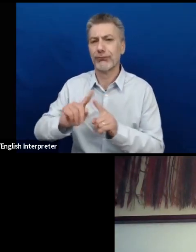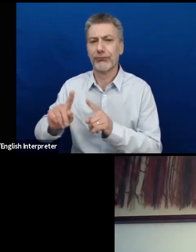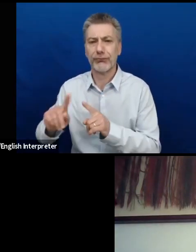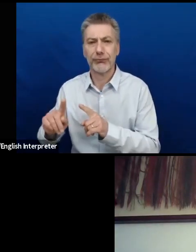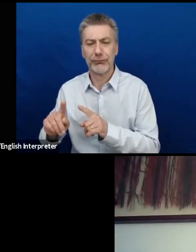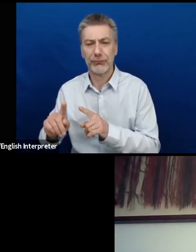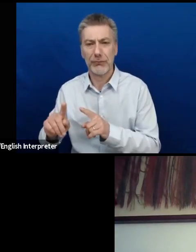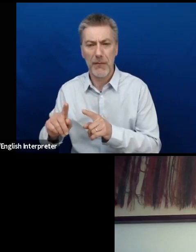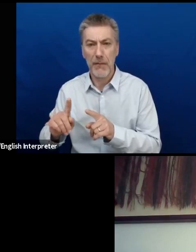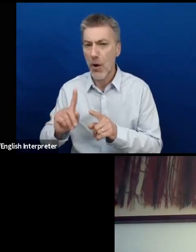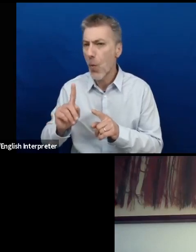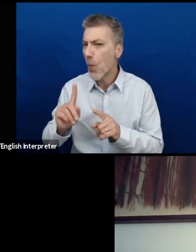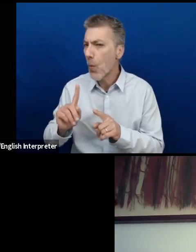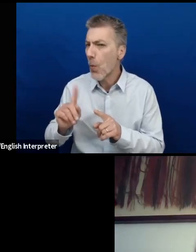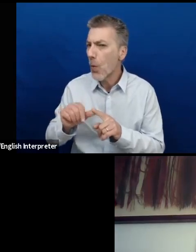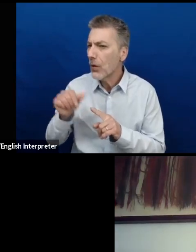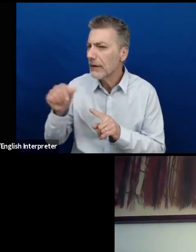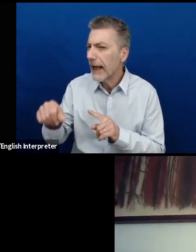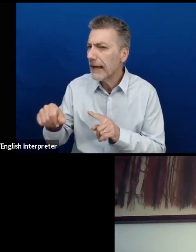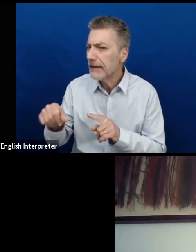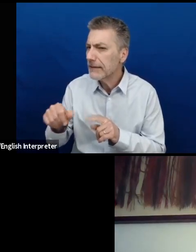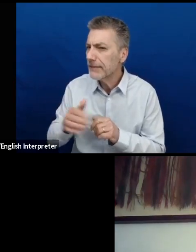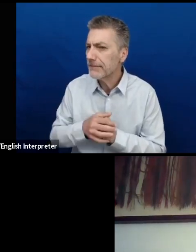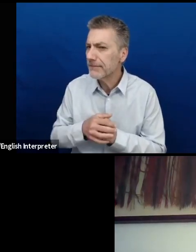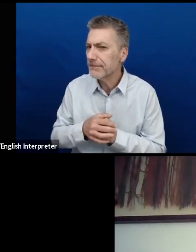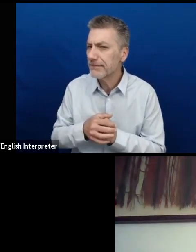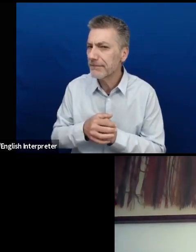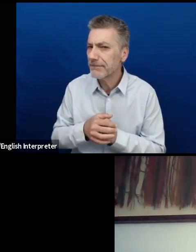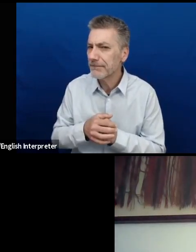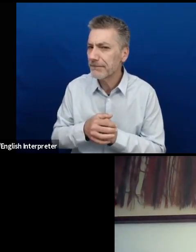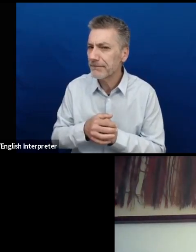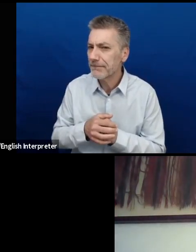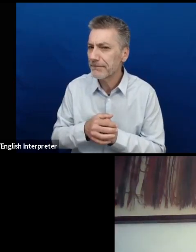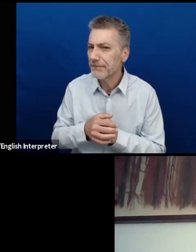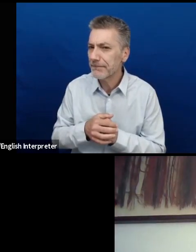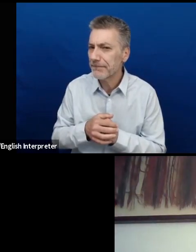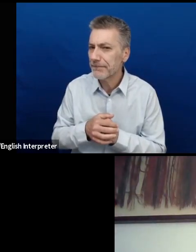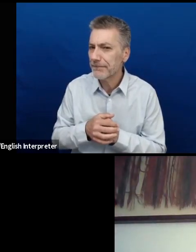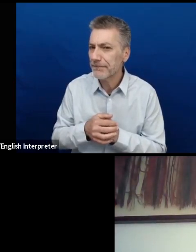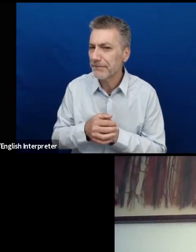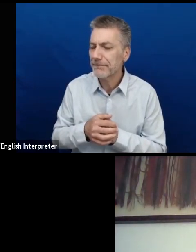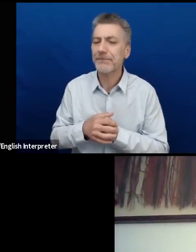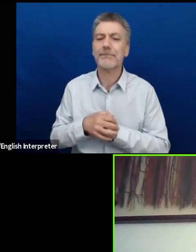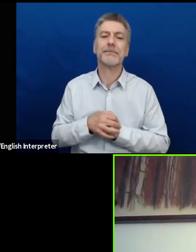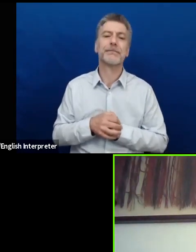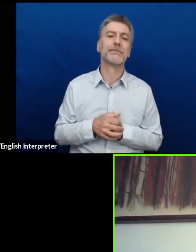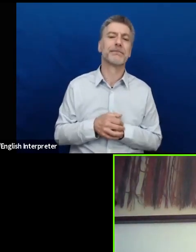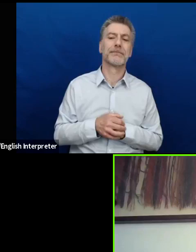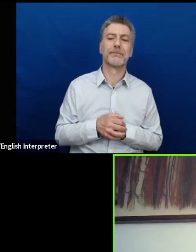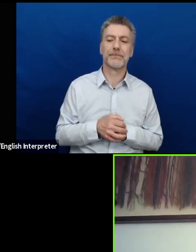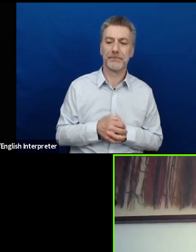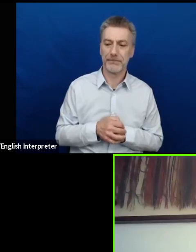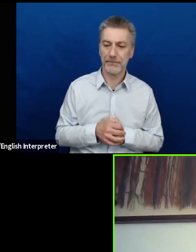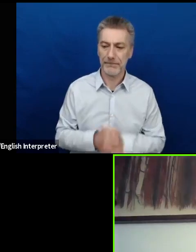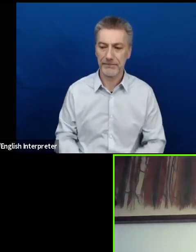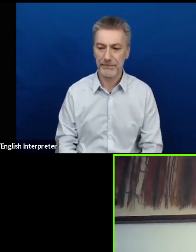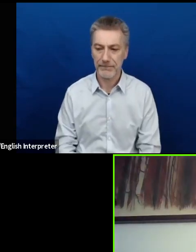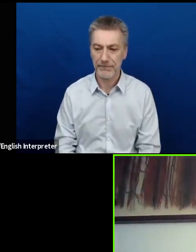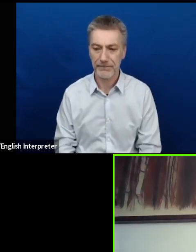construct duly configure the idea of citizenship rather than simply you know that these exclusions